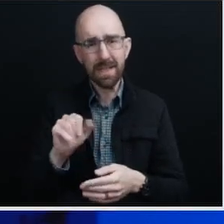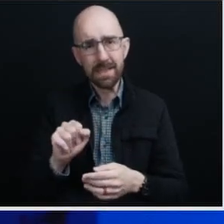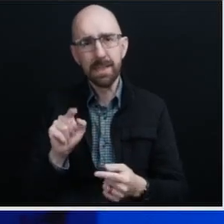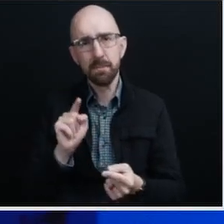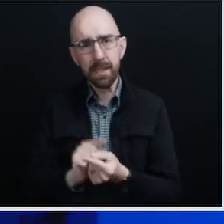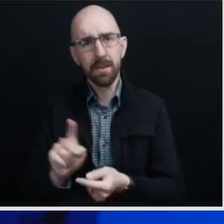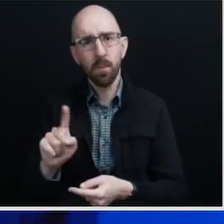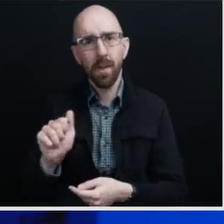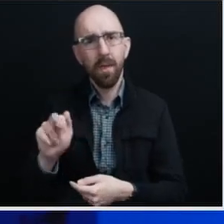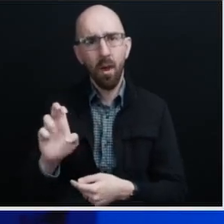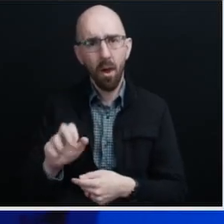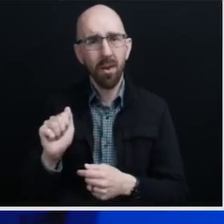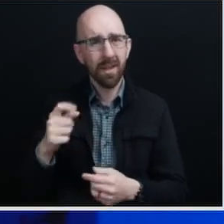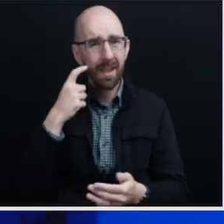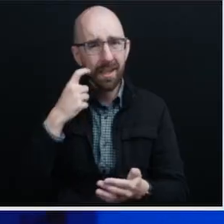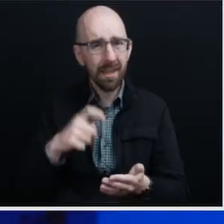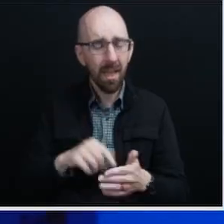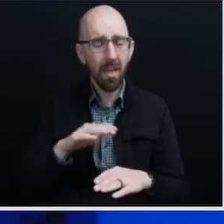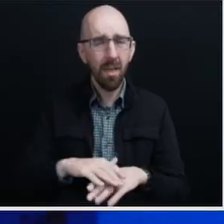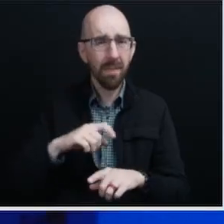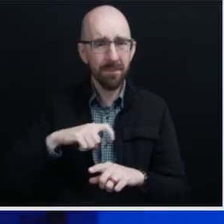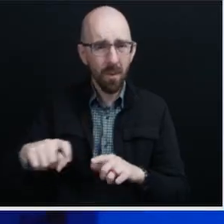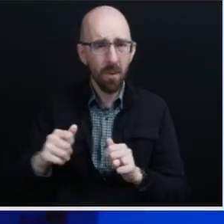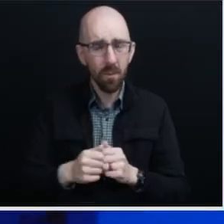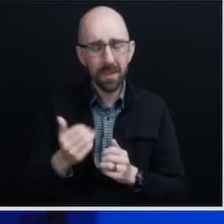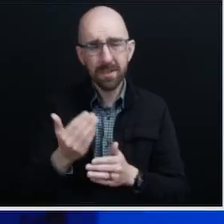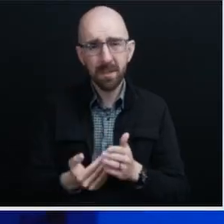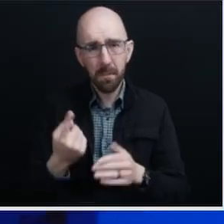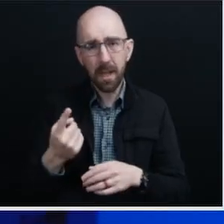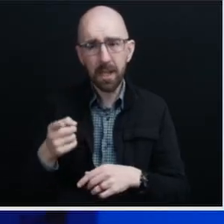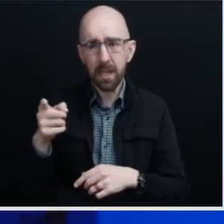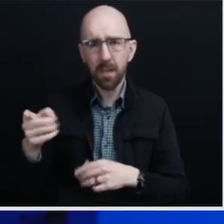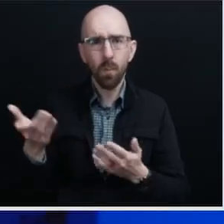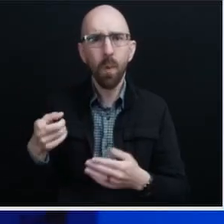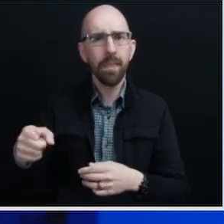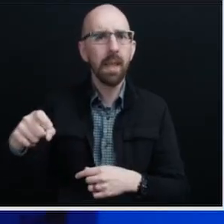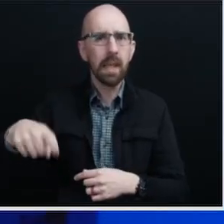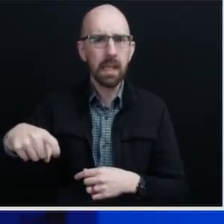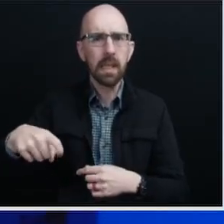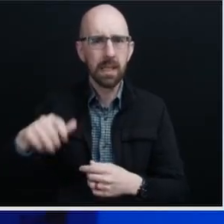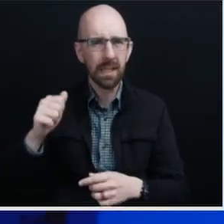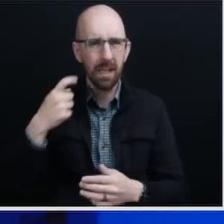tell when you're on the phone with somebody what they need, you know, and so a huge part of our